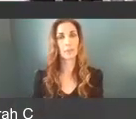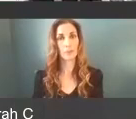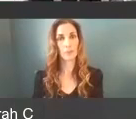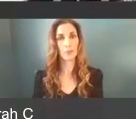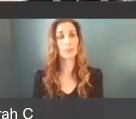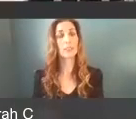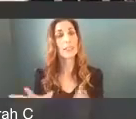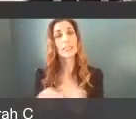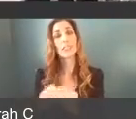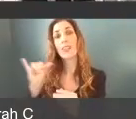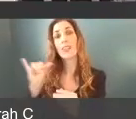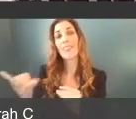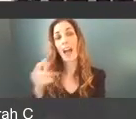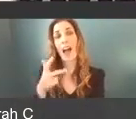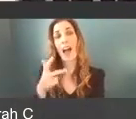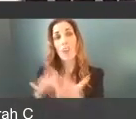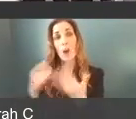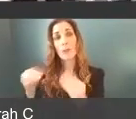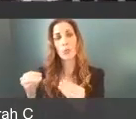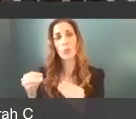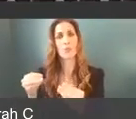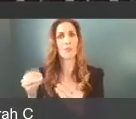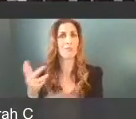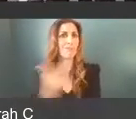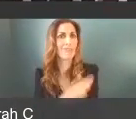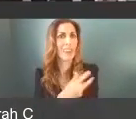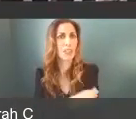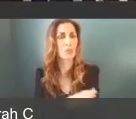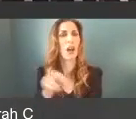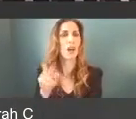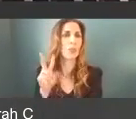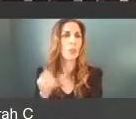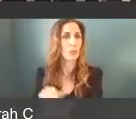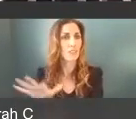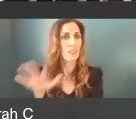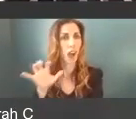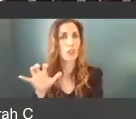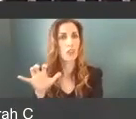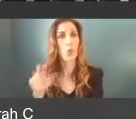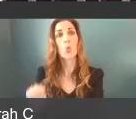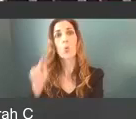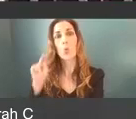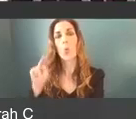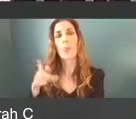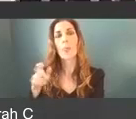has been vaccinating about 2,500 individuals at the North Penn High School on Sundays